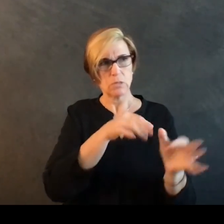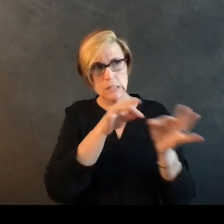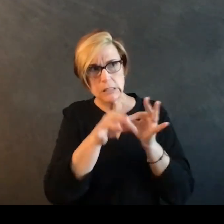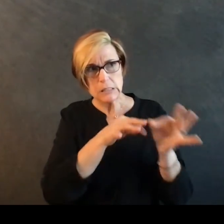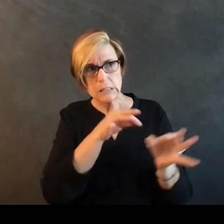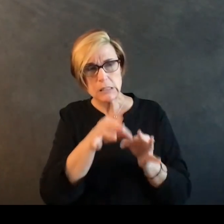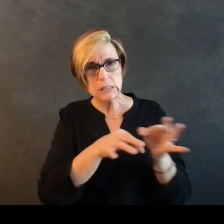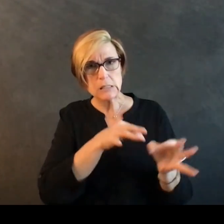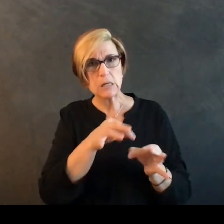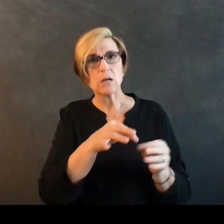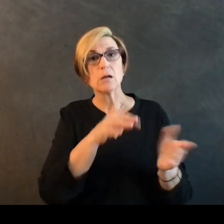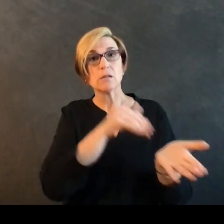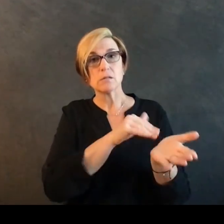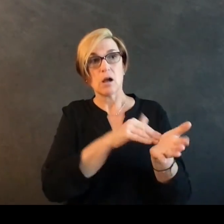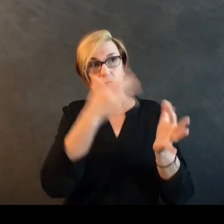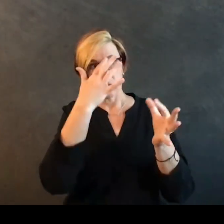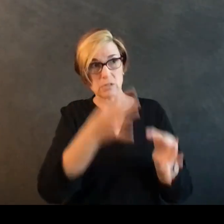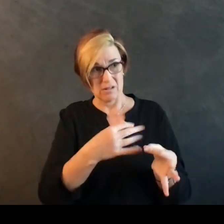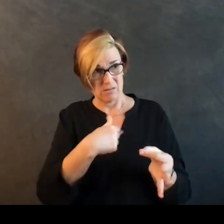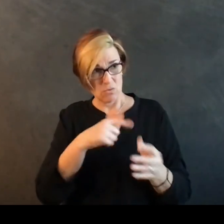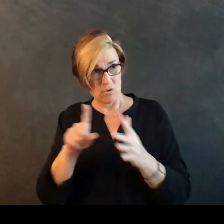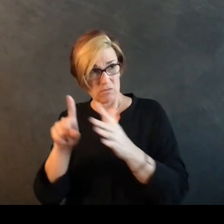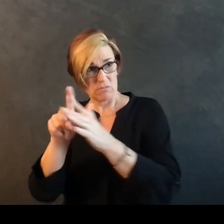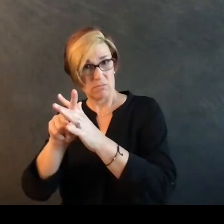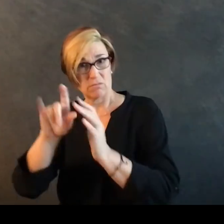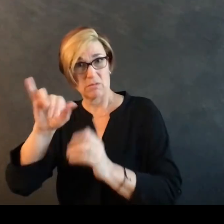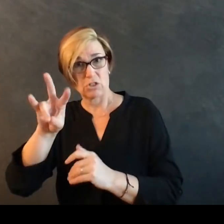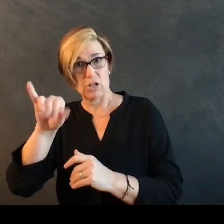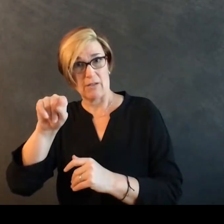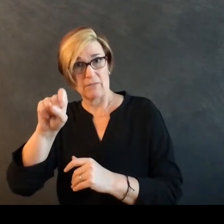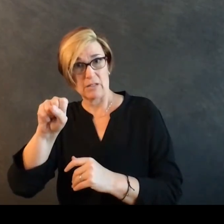Javits Center and in all cases simply look to the guidance of your local